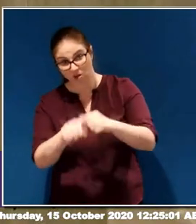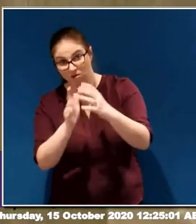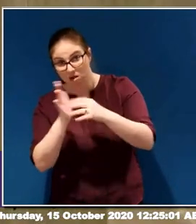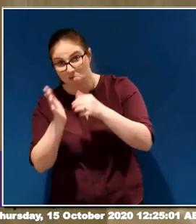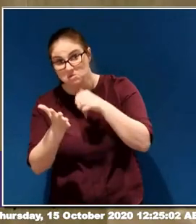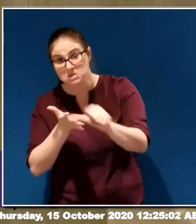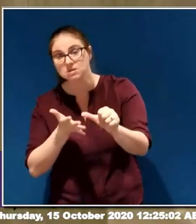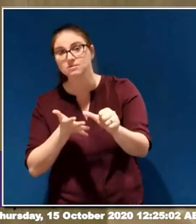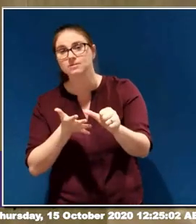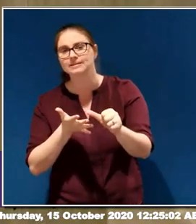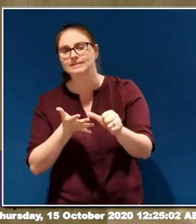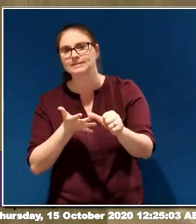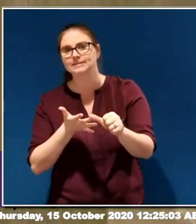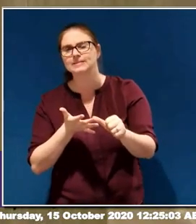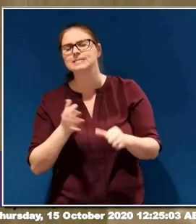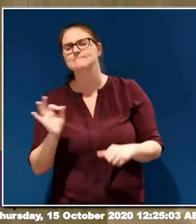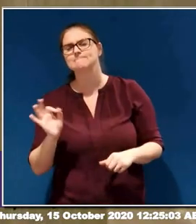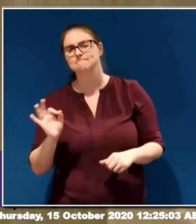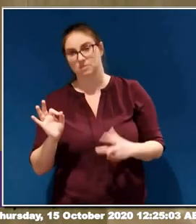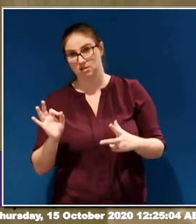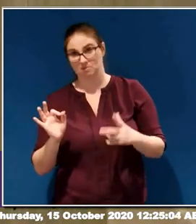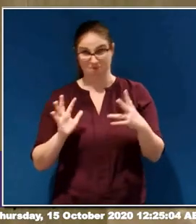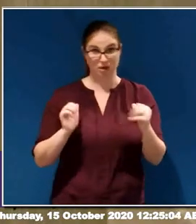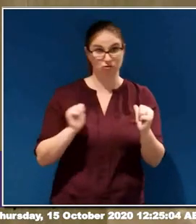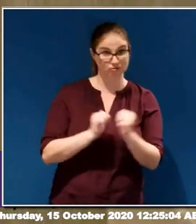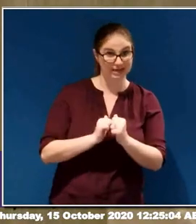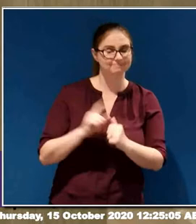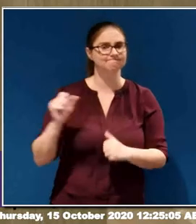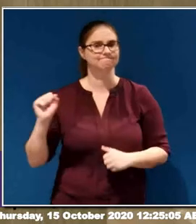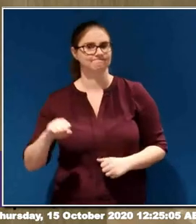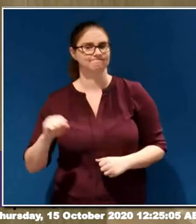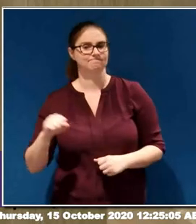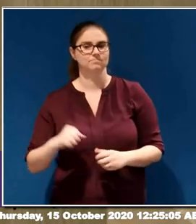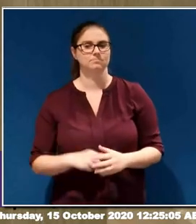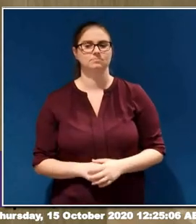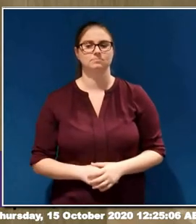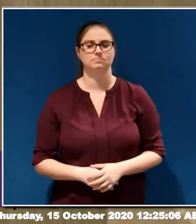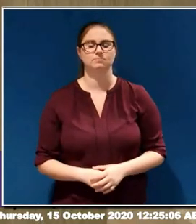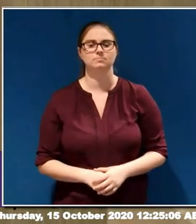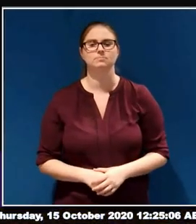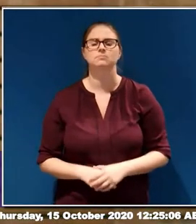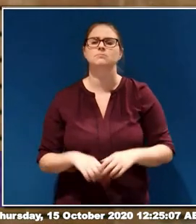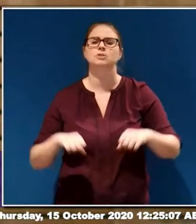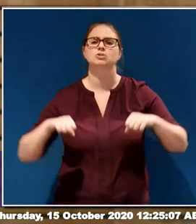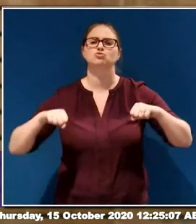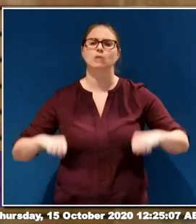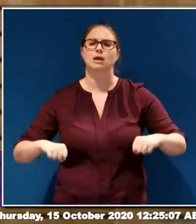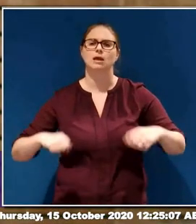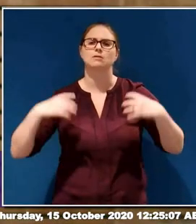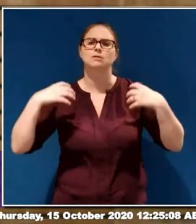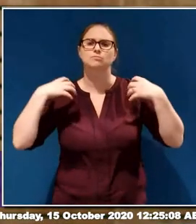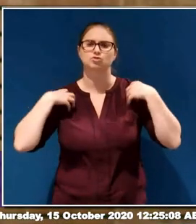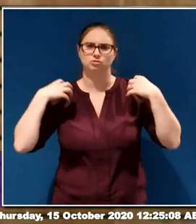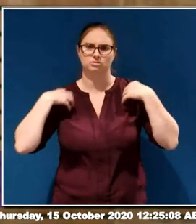Yes. OK. You've said that there was, in your view, there is an obligation.